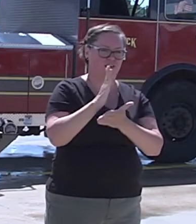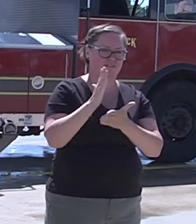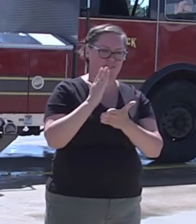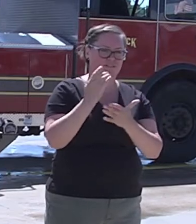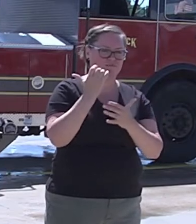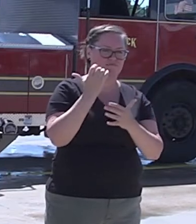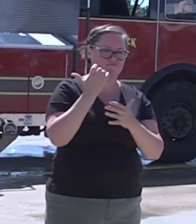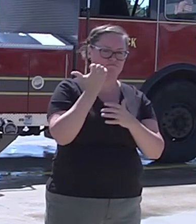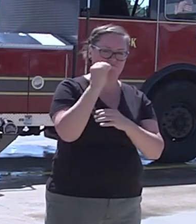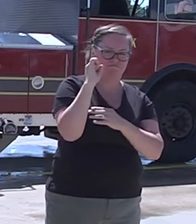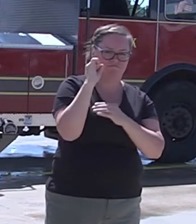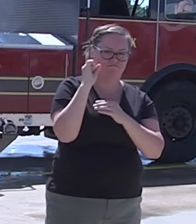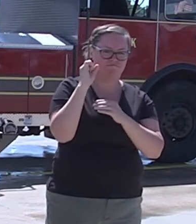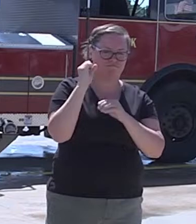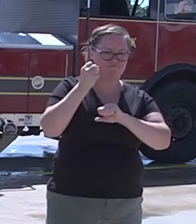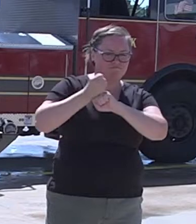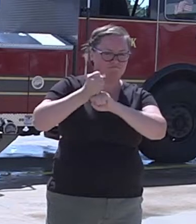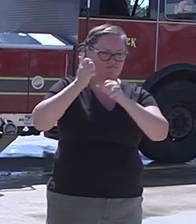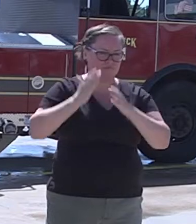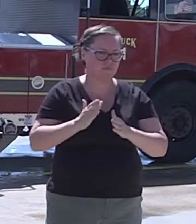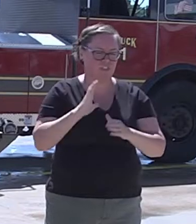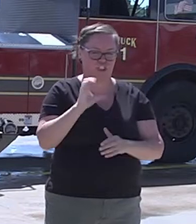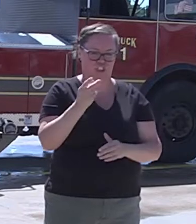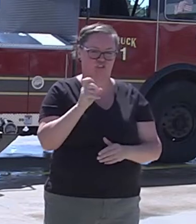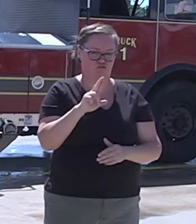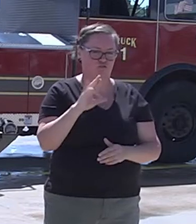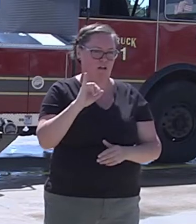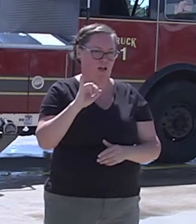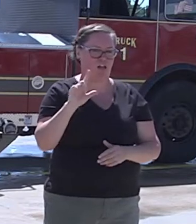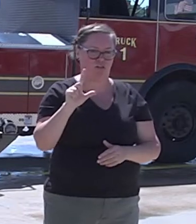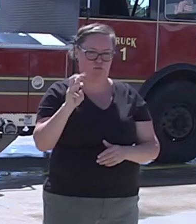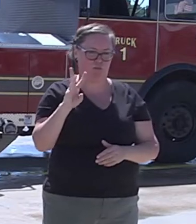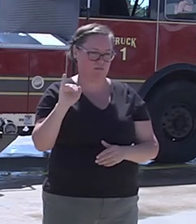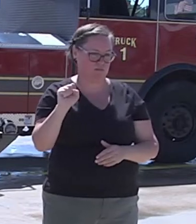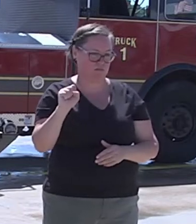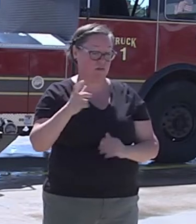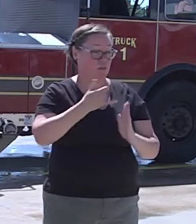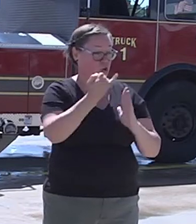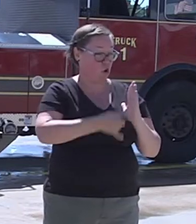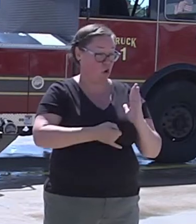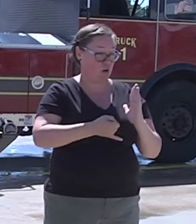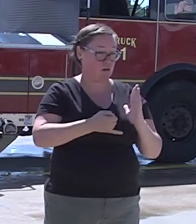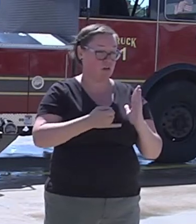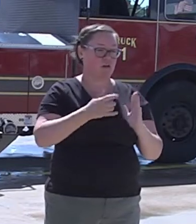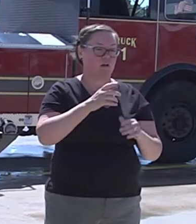and nationally uh the artwork throughout the park is by internationally claimed artist Matthew oo